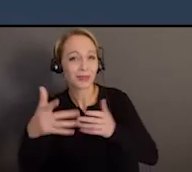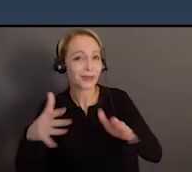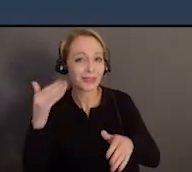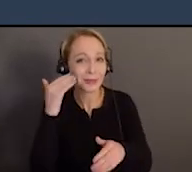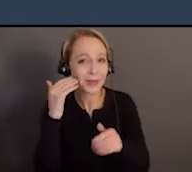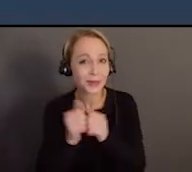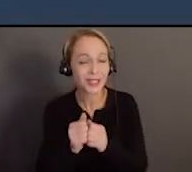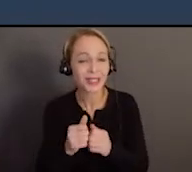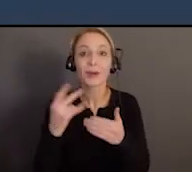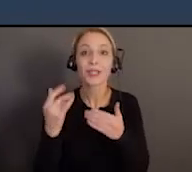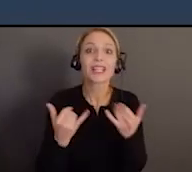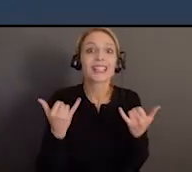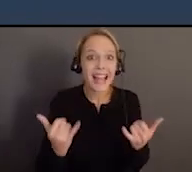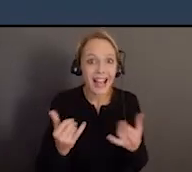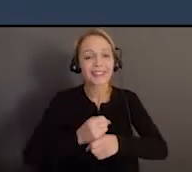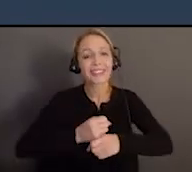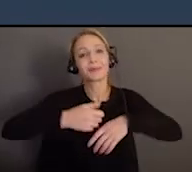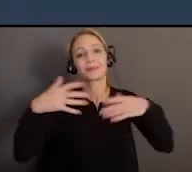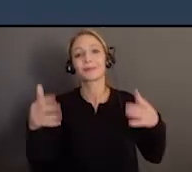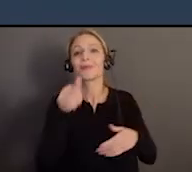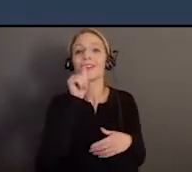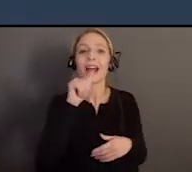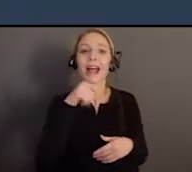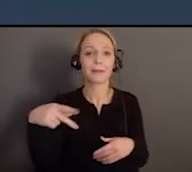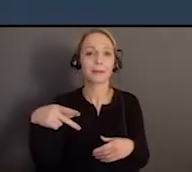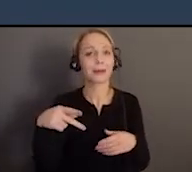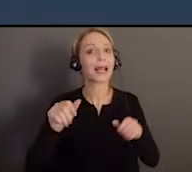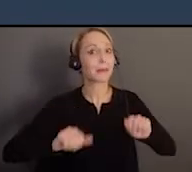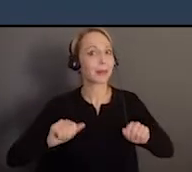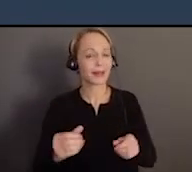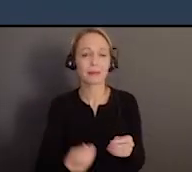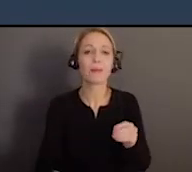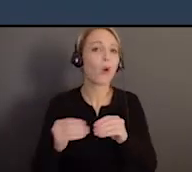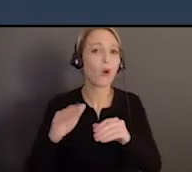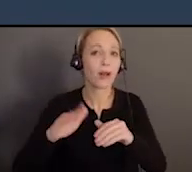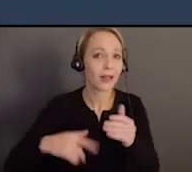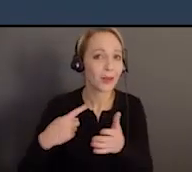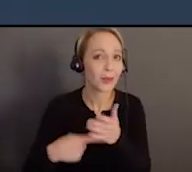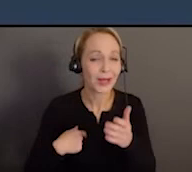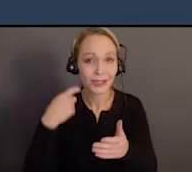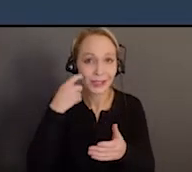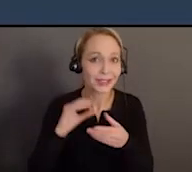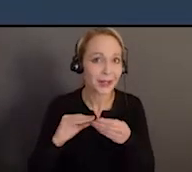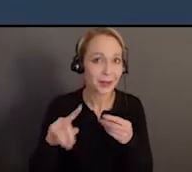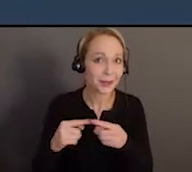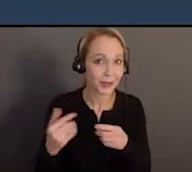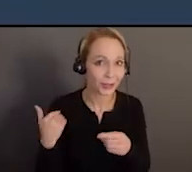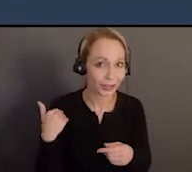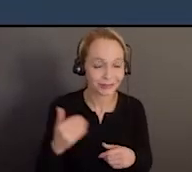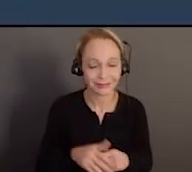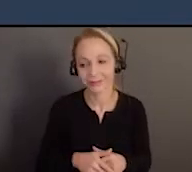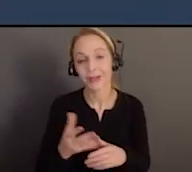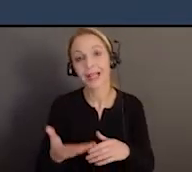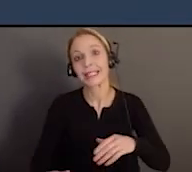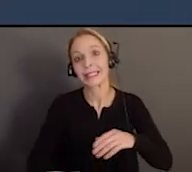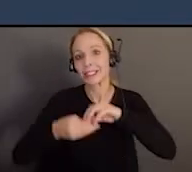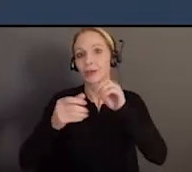PROJECTS NOW EXPAND PRIVATE APP CAPABILITIES BEYOND WHAT YOU TALKED ABOUT EARLIER.